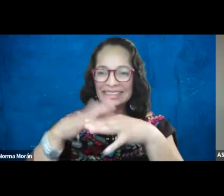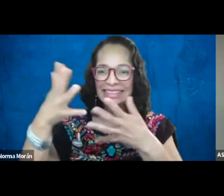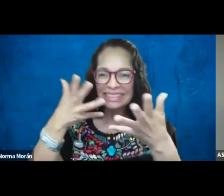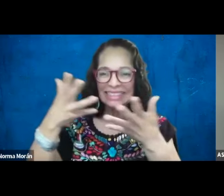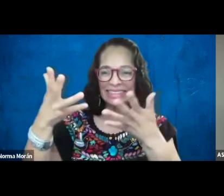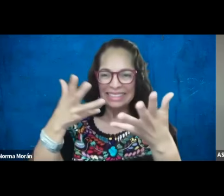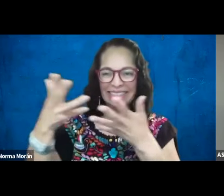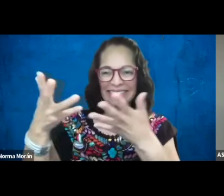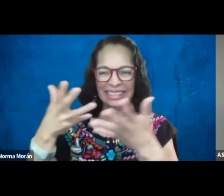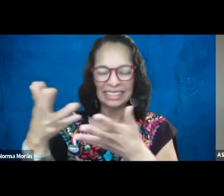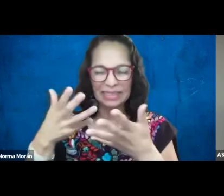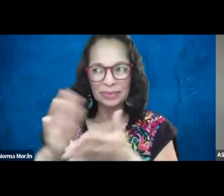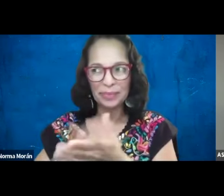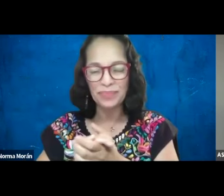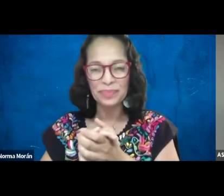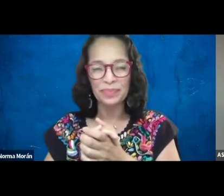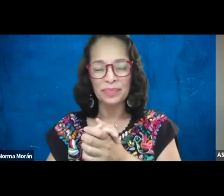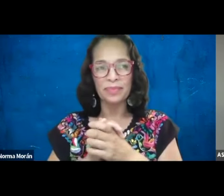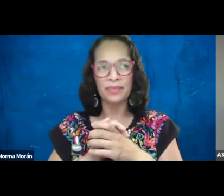but it was baby steps